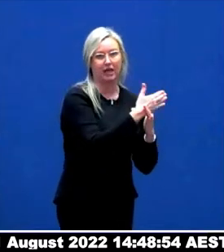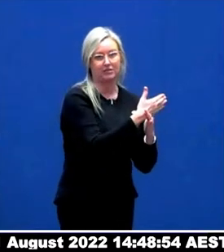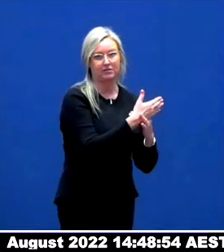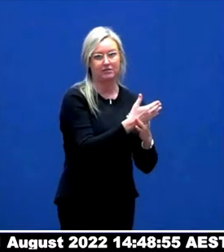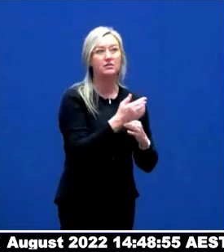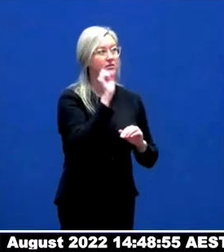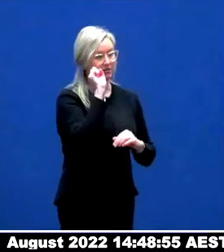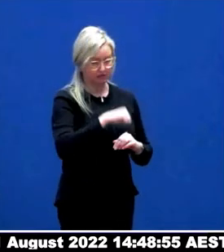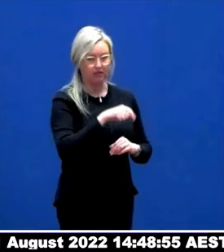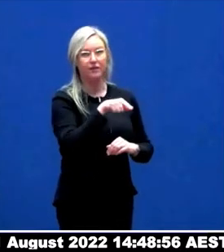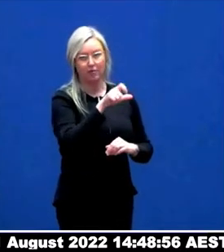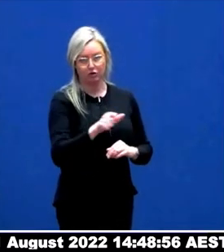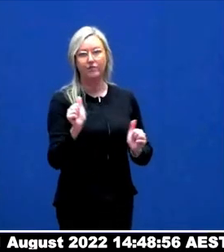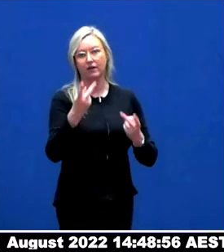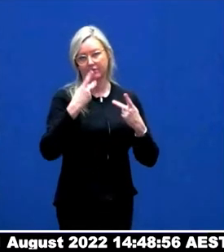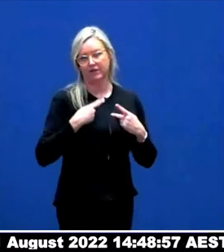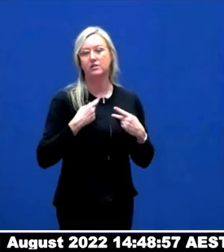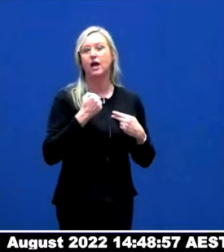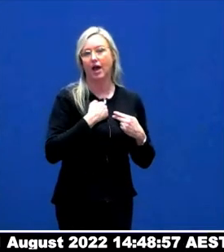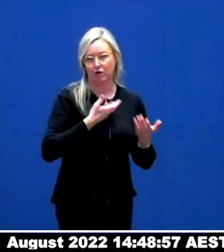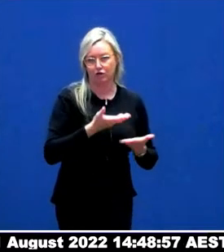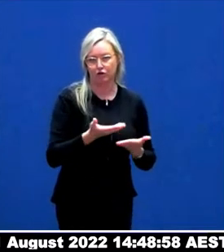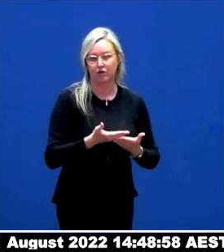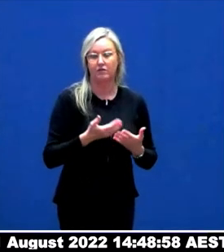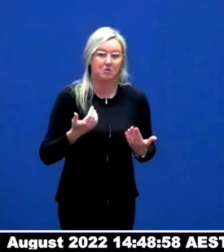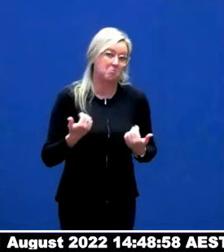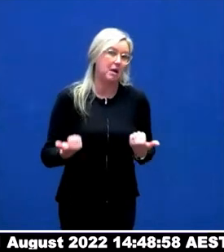a particular participant to those service would be - would be evidence.